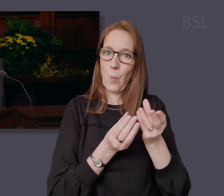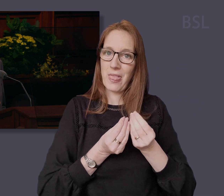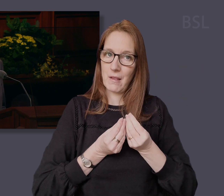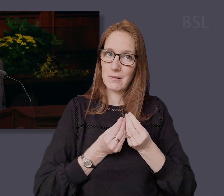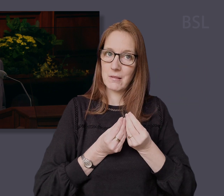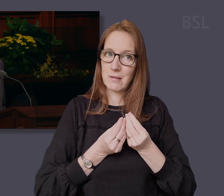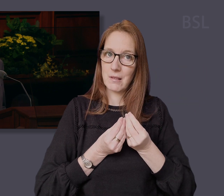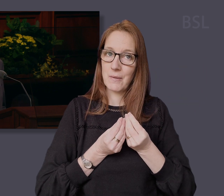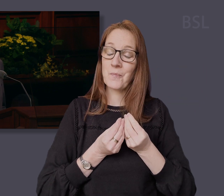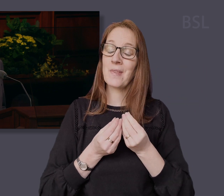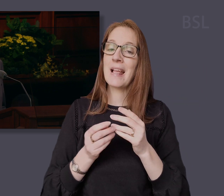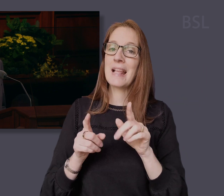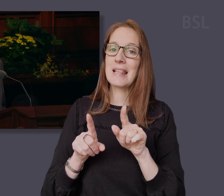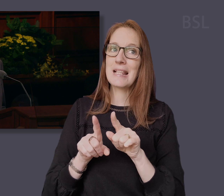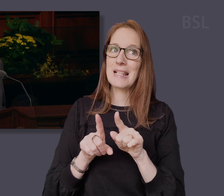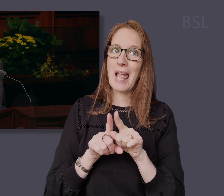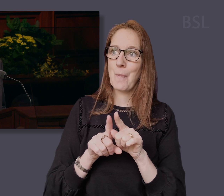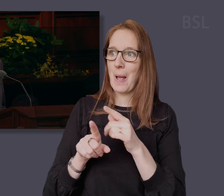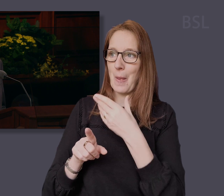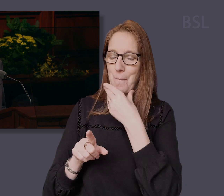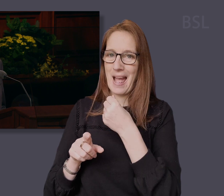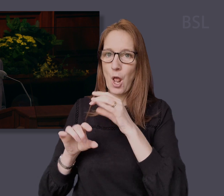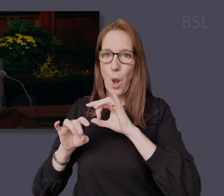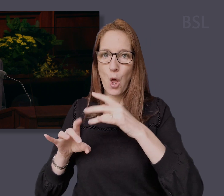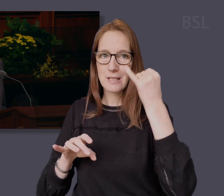we, as the man in the story of the lost sheep,